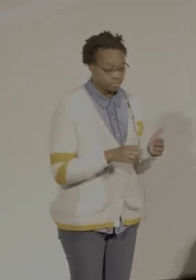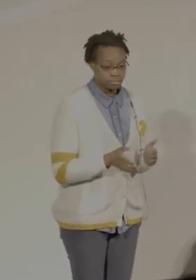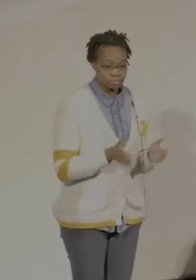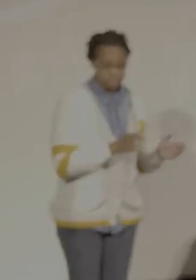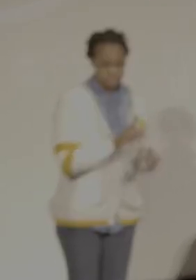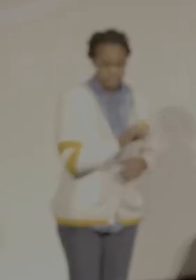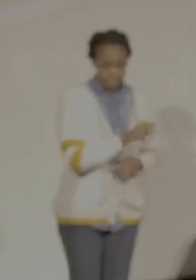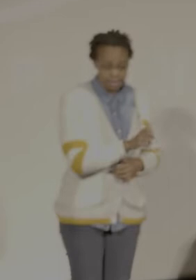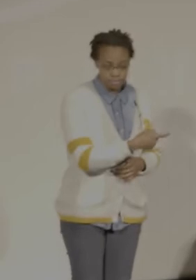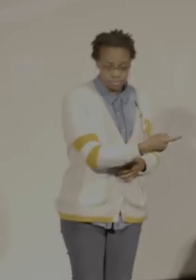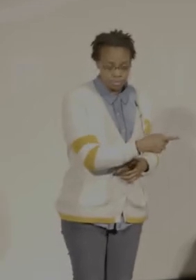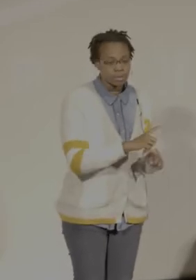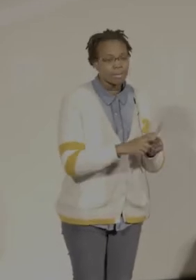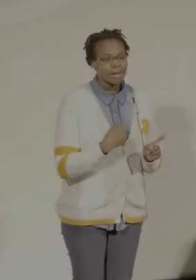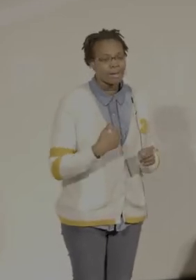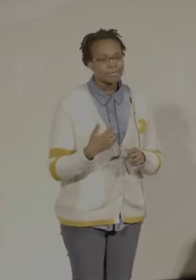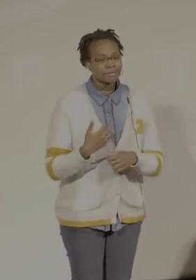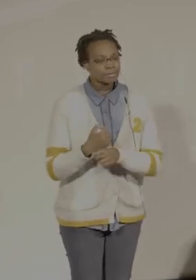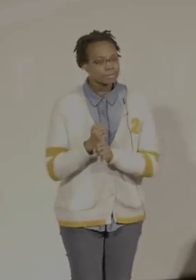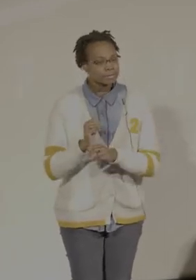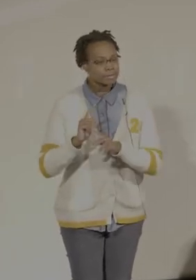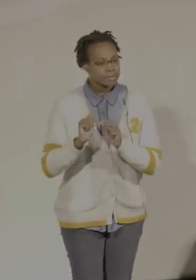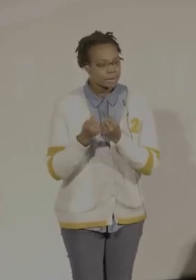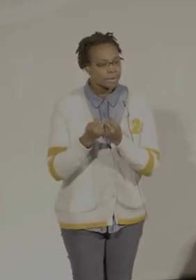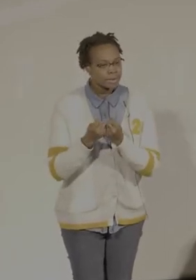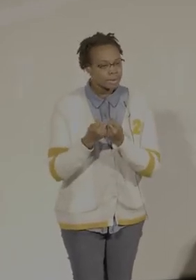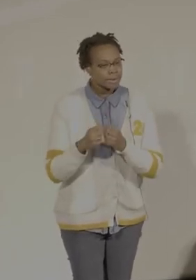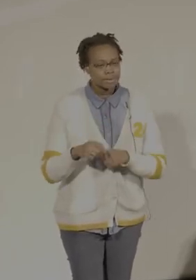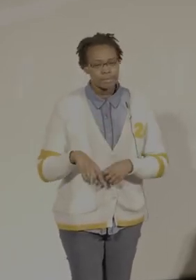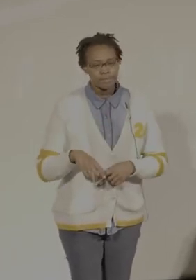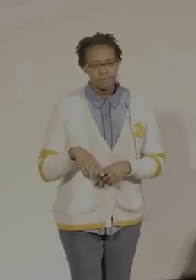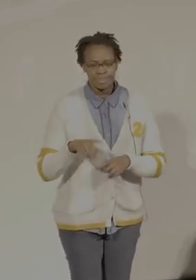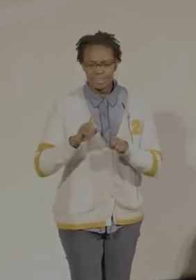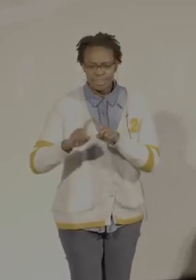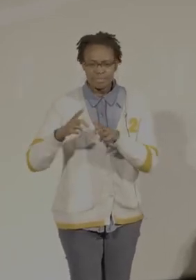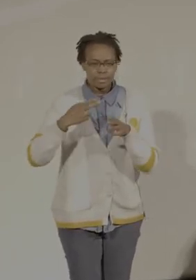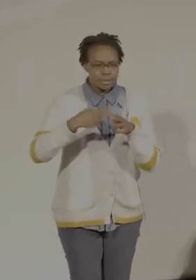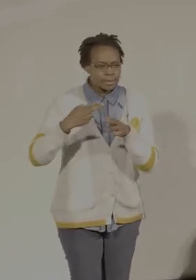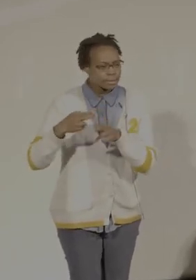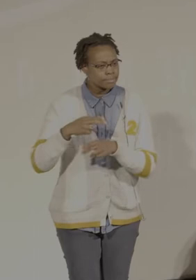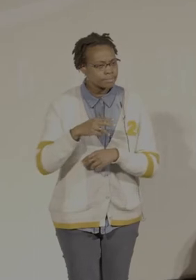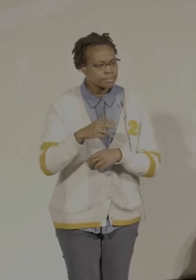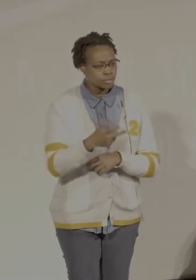here today, but we have a producing team that is Shane Boris, Odessa Rae and Melanie Miller, who are not here right now.